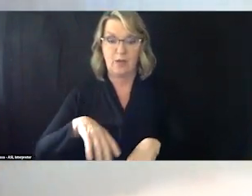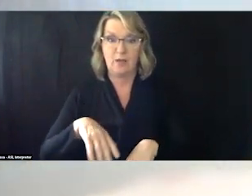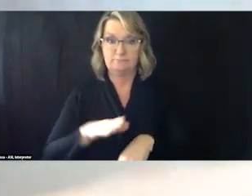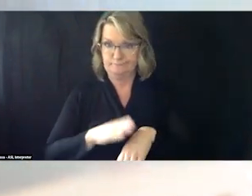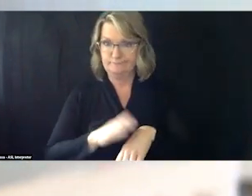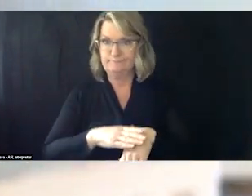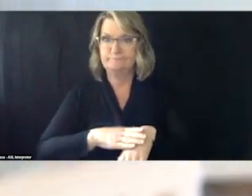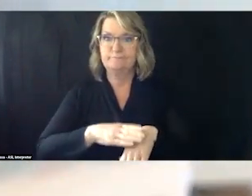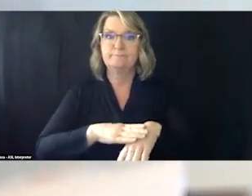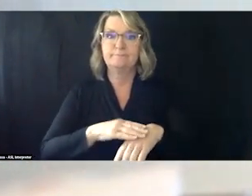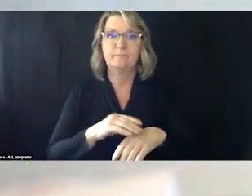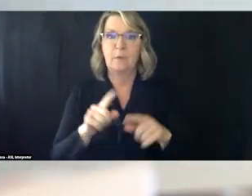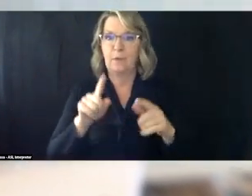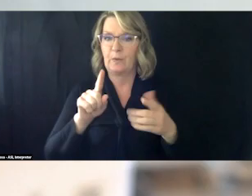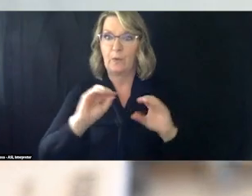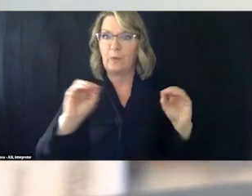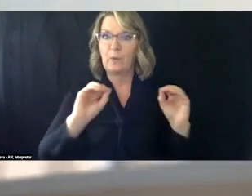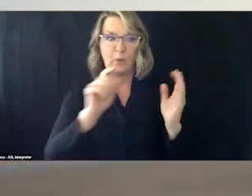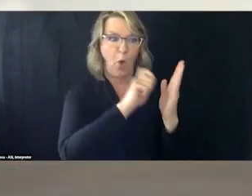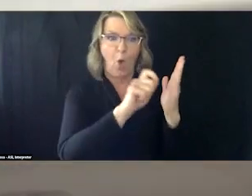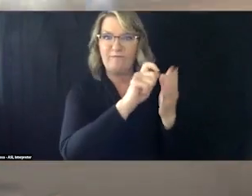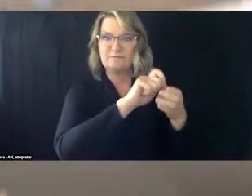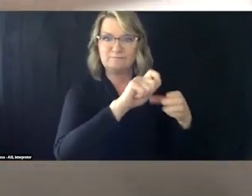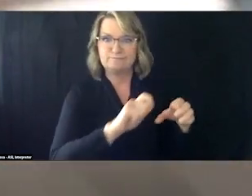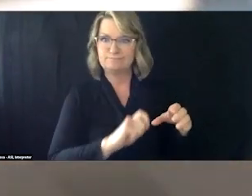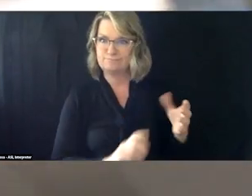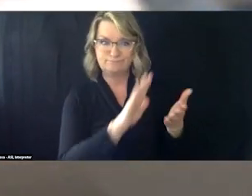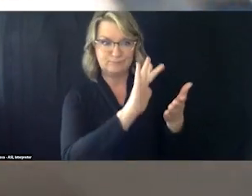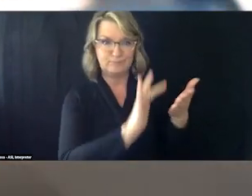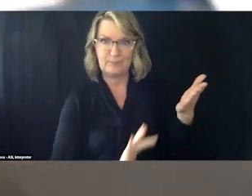right so here our tabulation equipment is identified that none of the ovals are